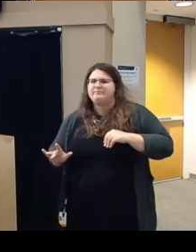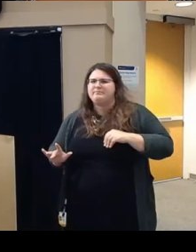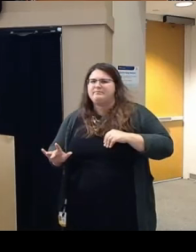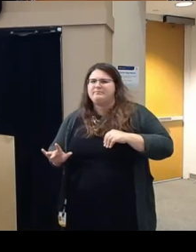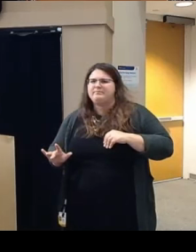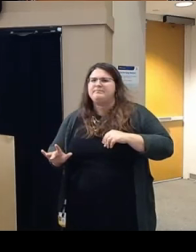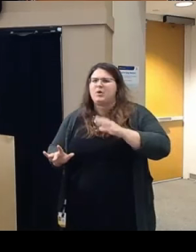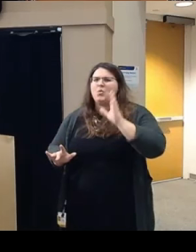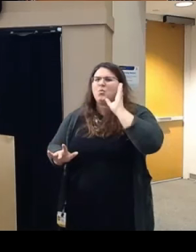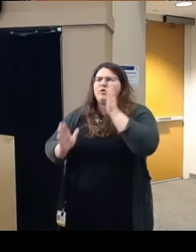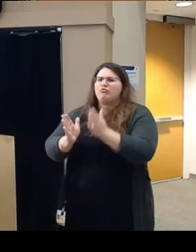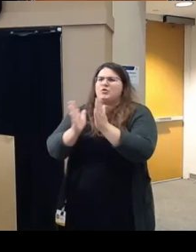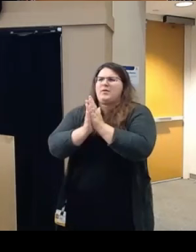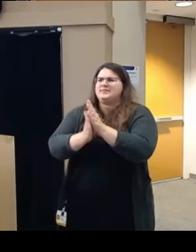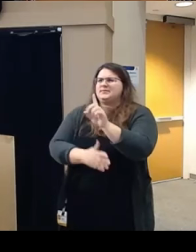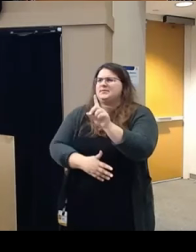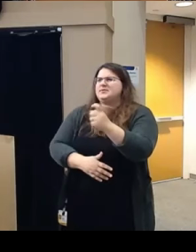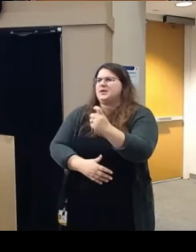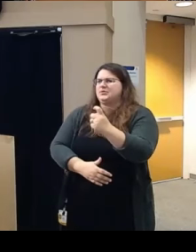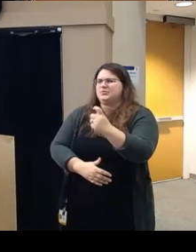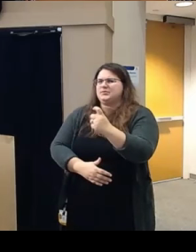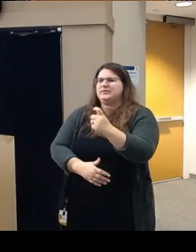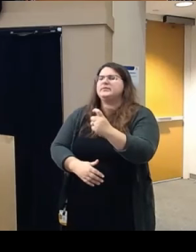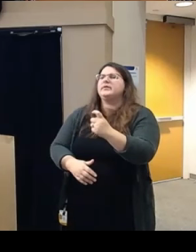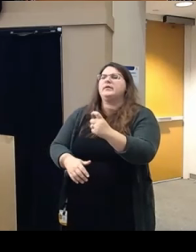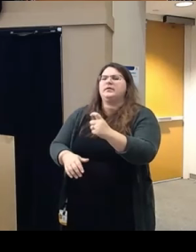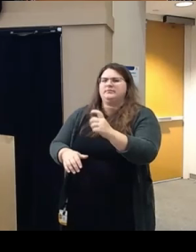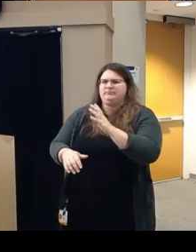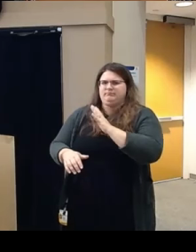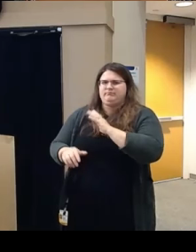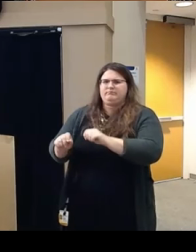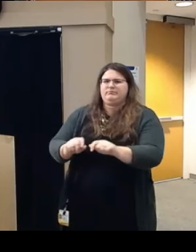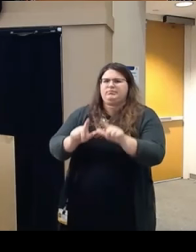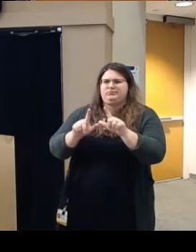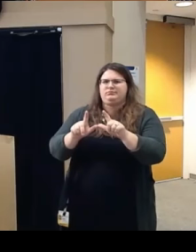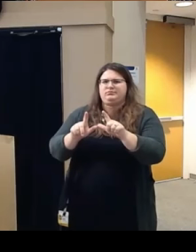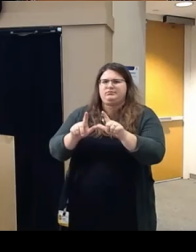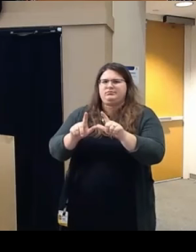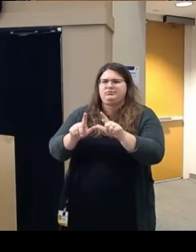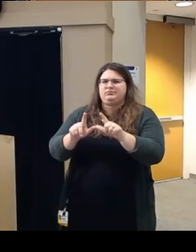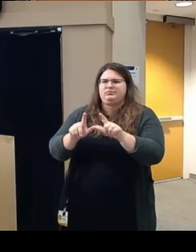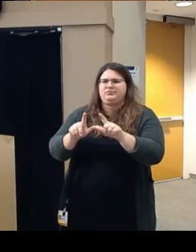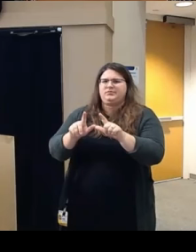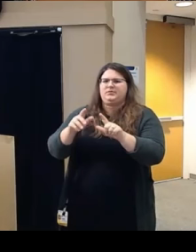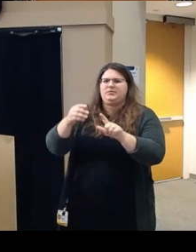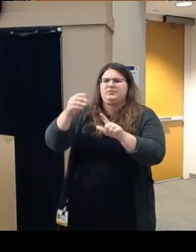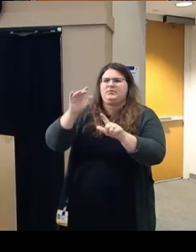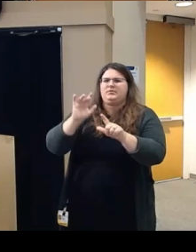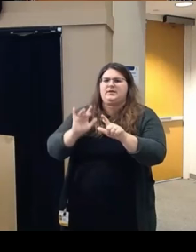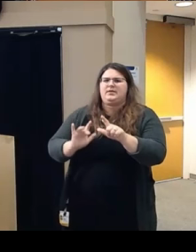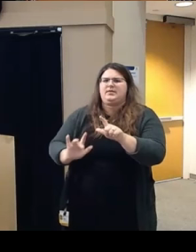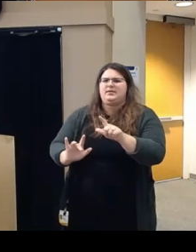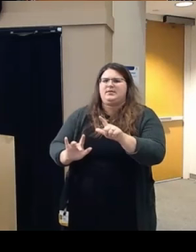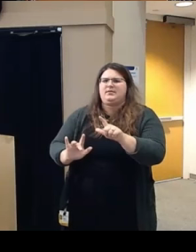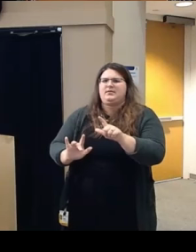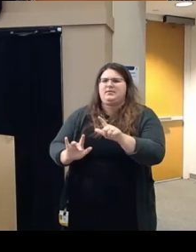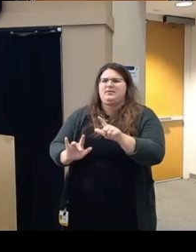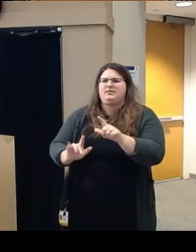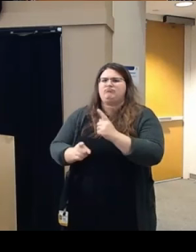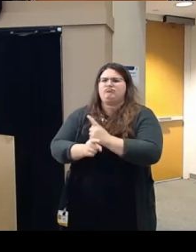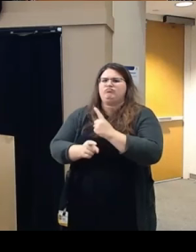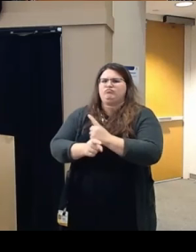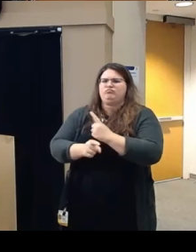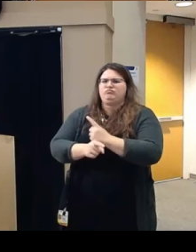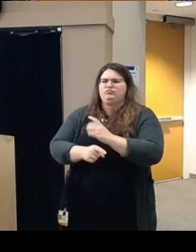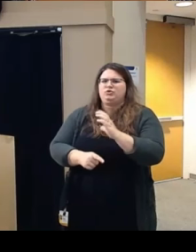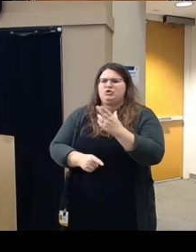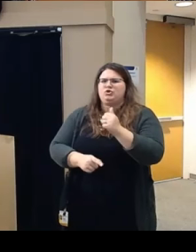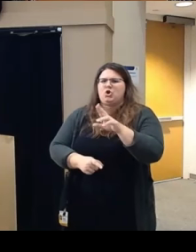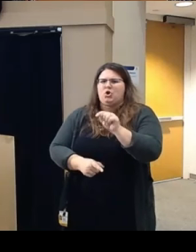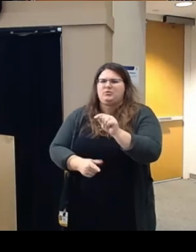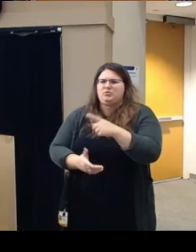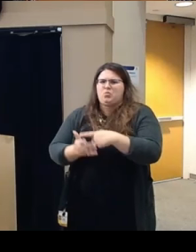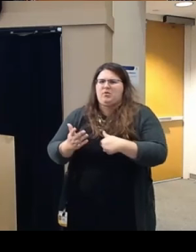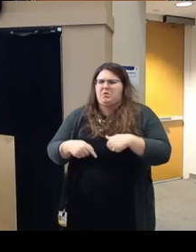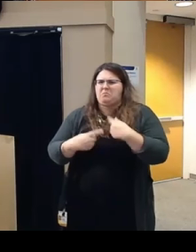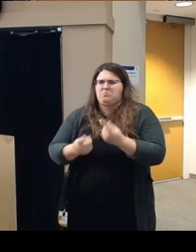diagnosis and then I will put in the charge like I normally do and then and then you can